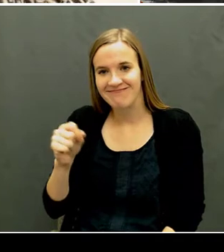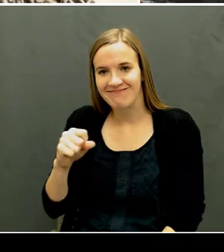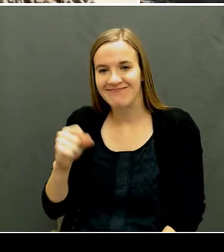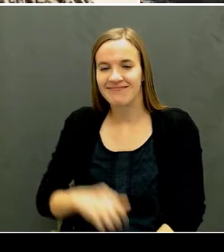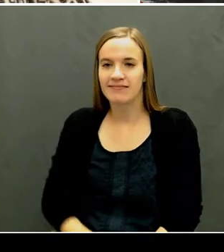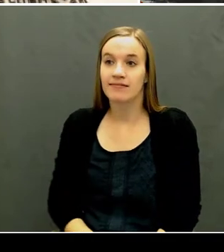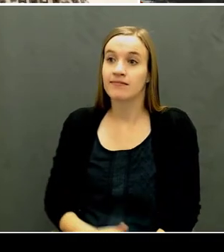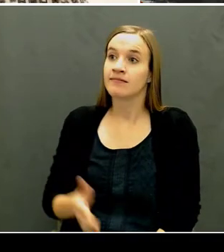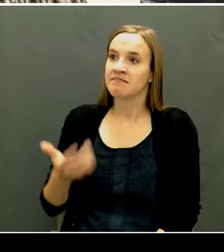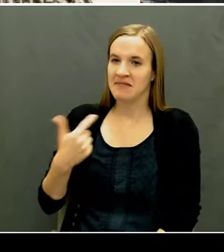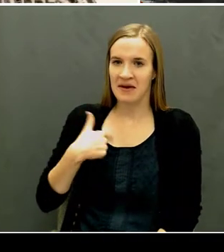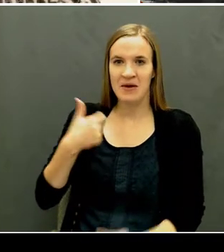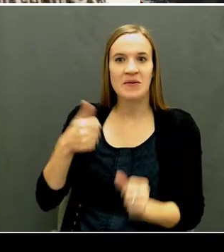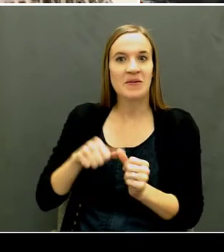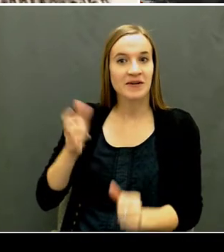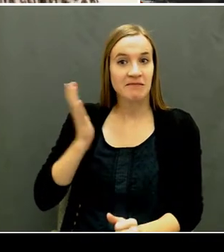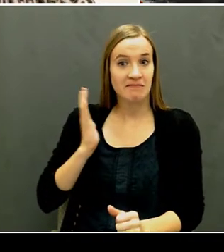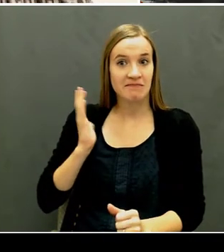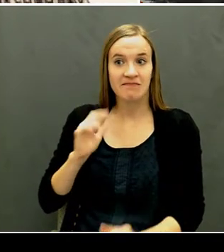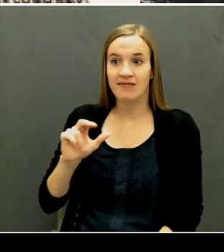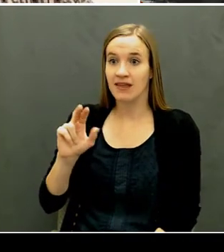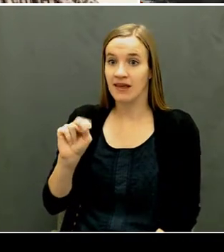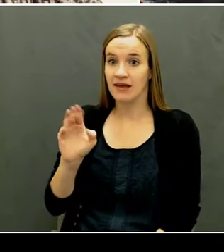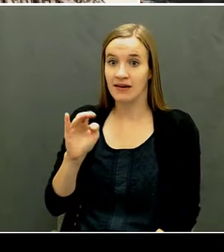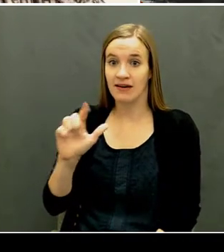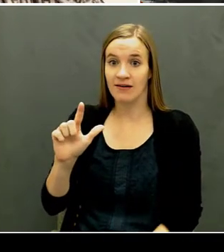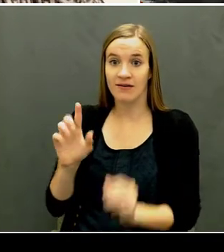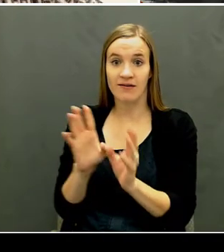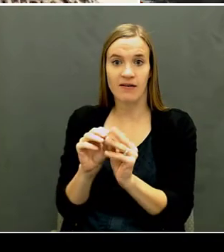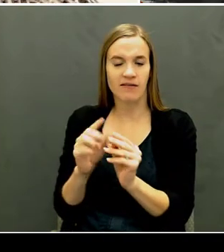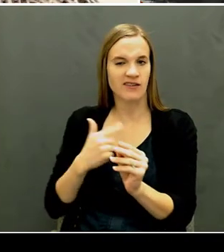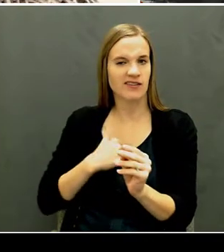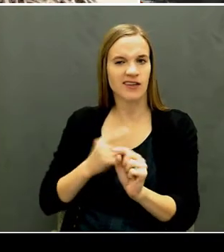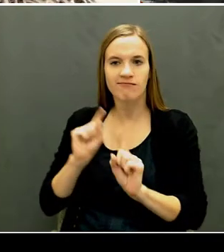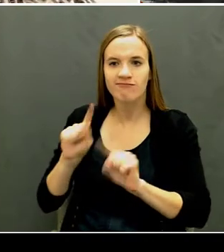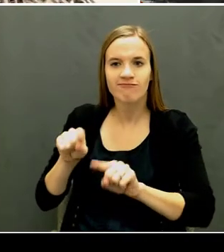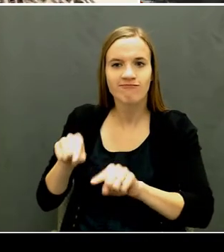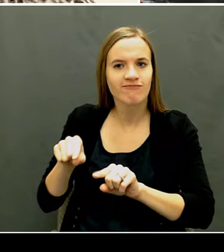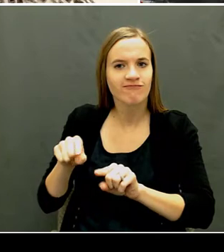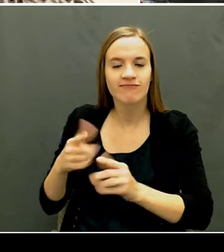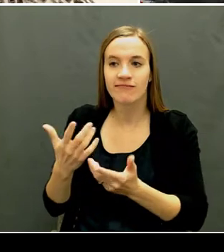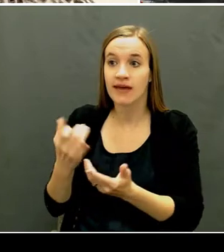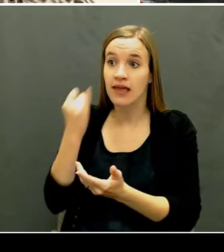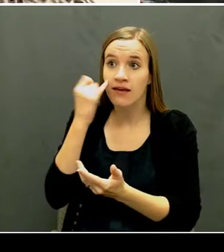conferences and you know, when if I knew there will be certain people who had been avoiding us,